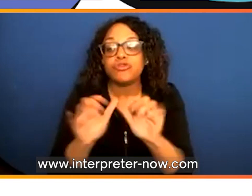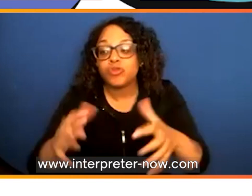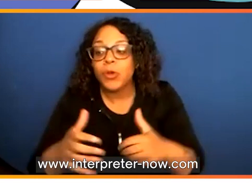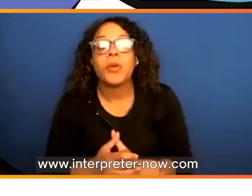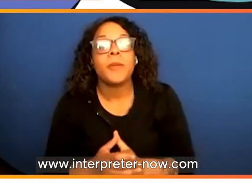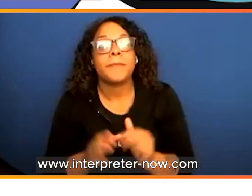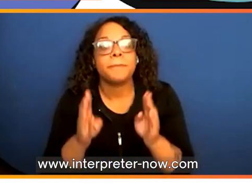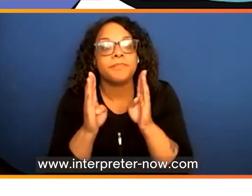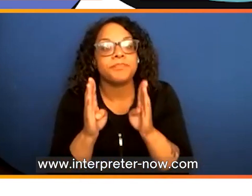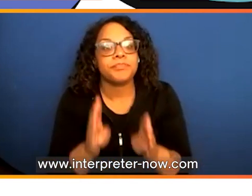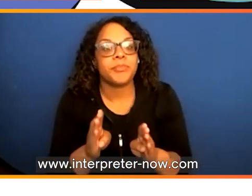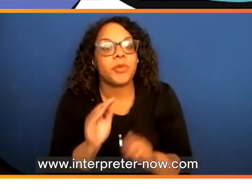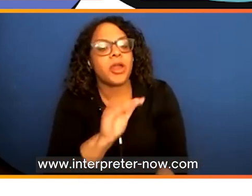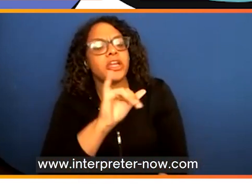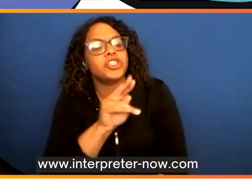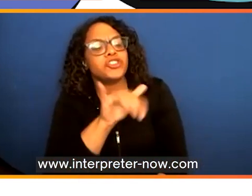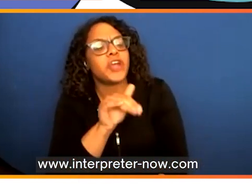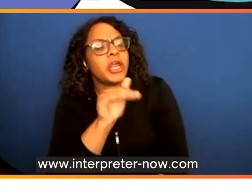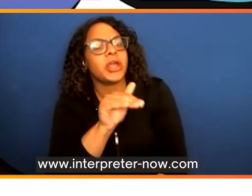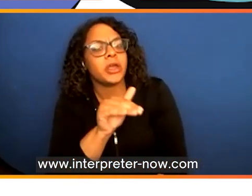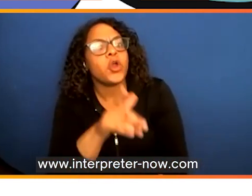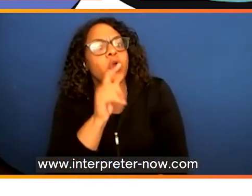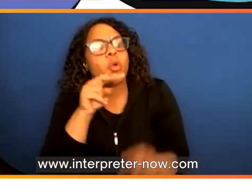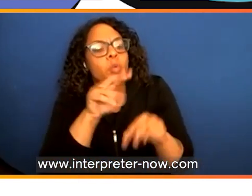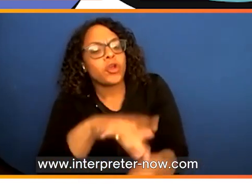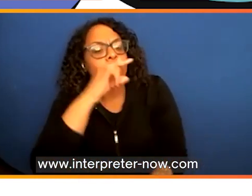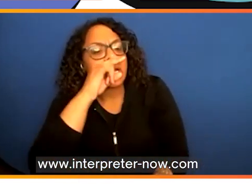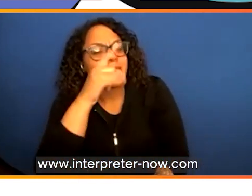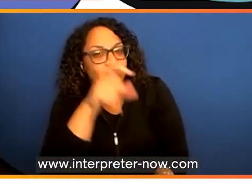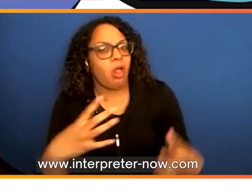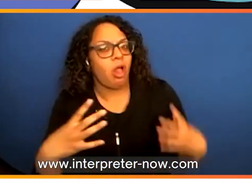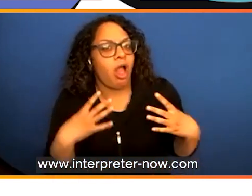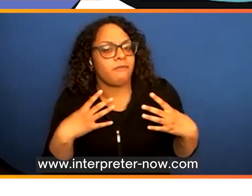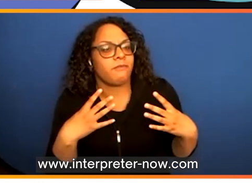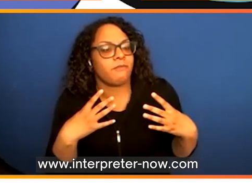who's watching the kids while you're off at at this meeting?" Simply what typically my